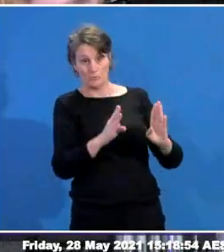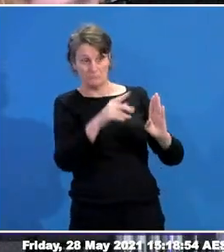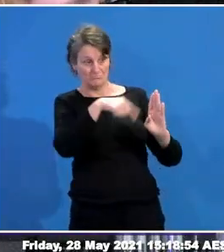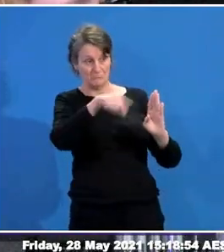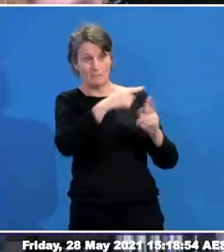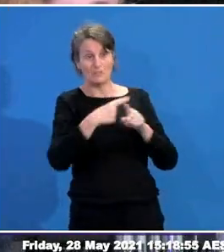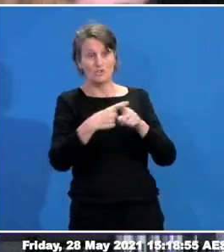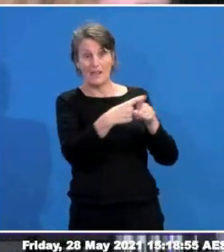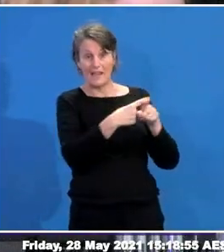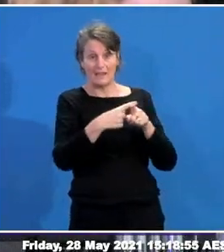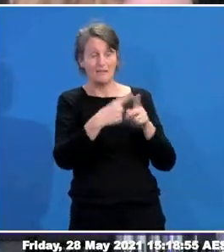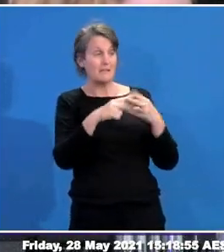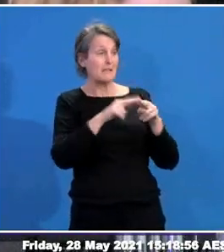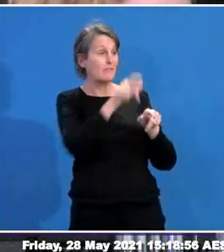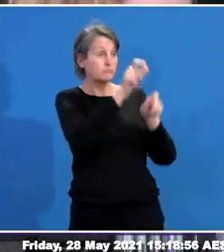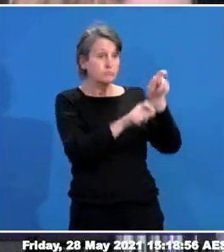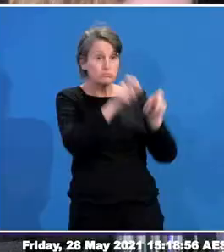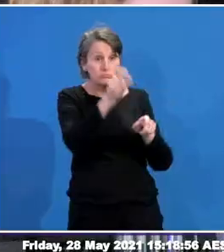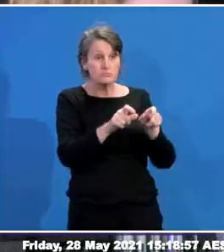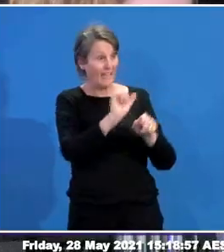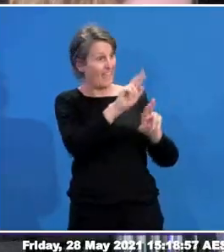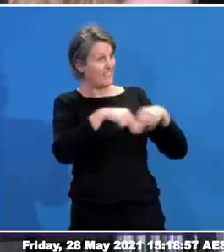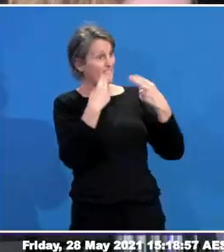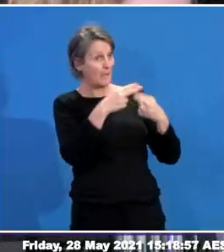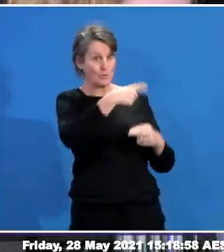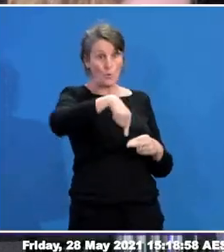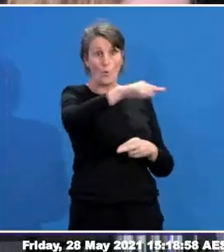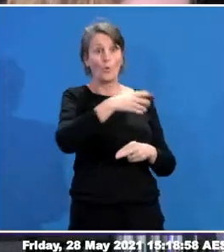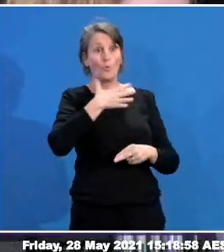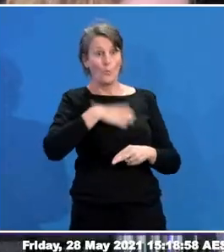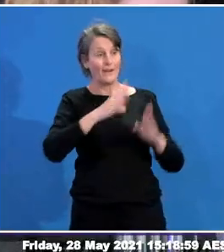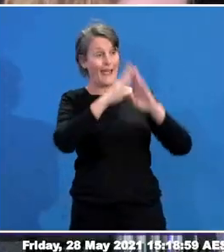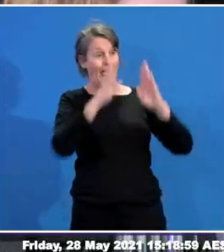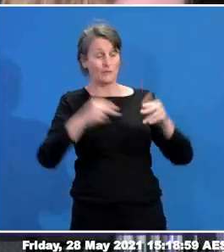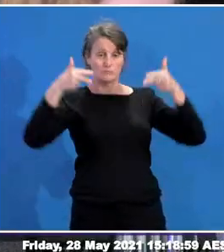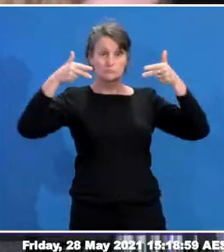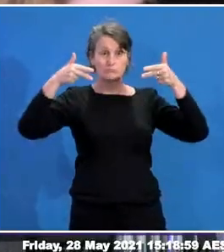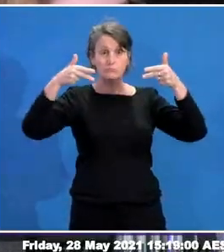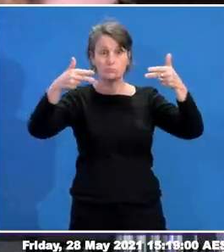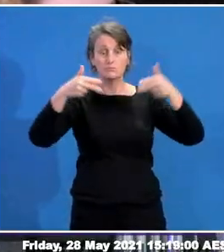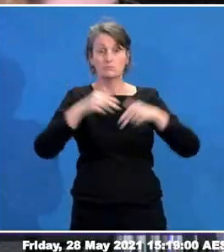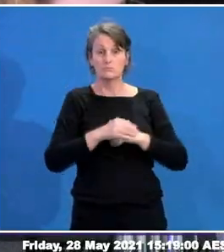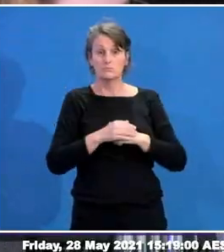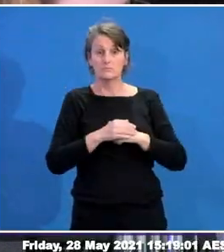their families wanted CCTV cameras installed in communal spaces, is that